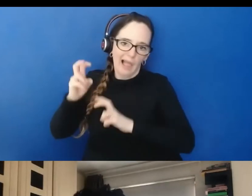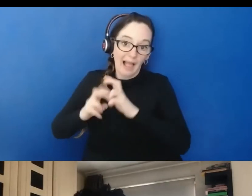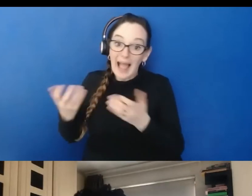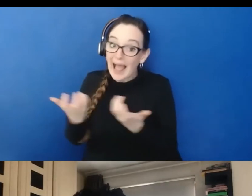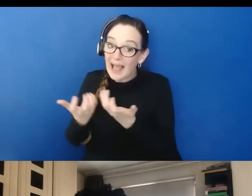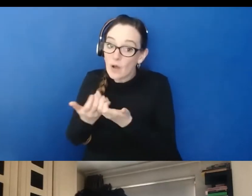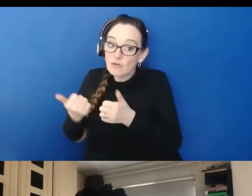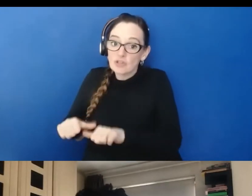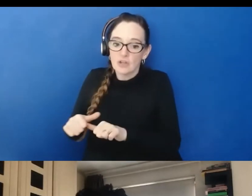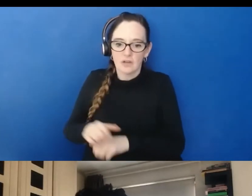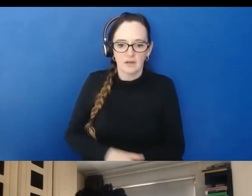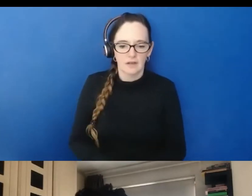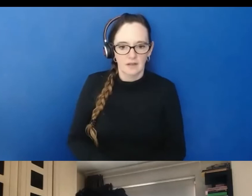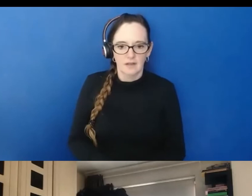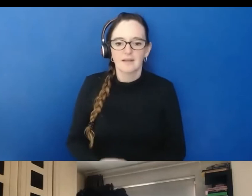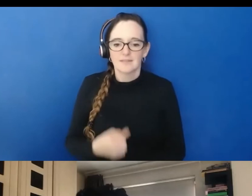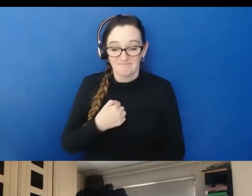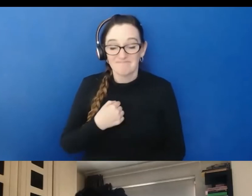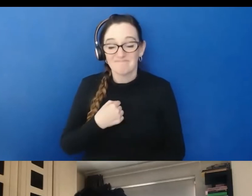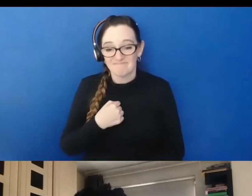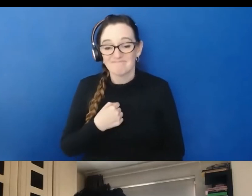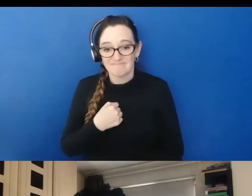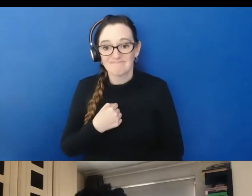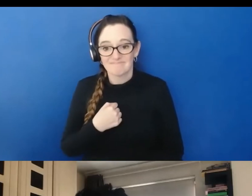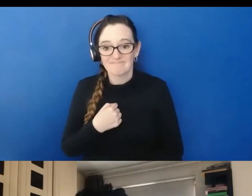written in capital letters this idea of radical friendship